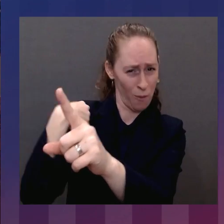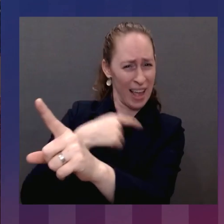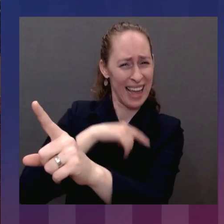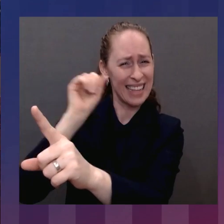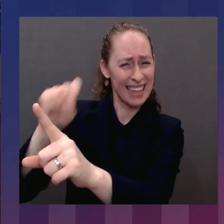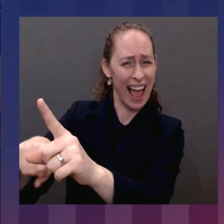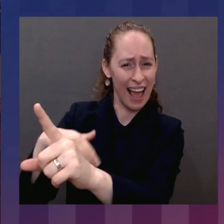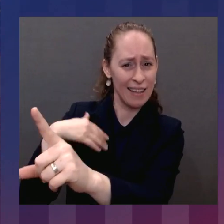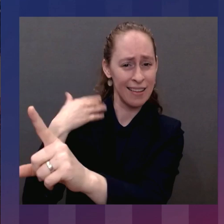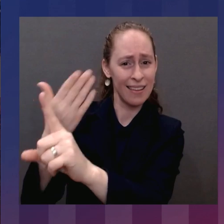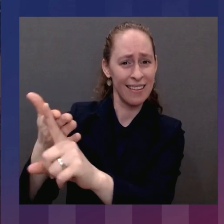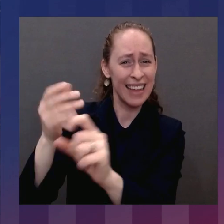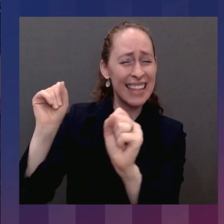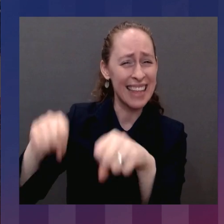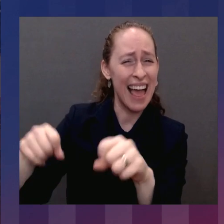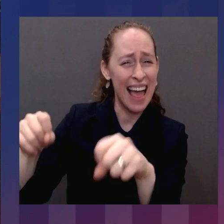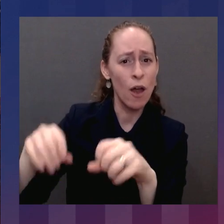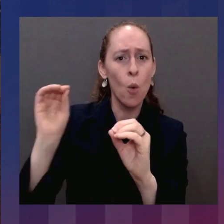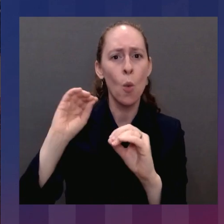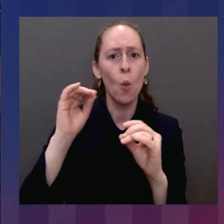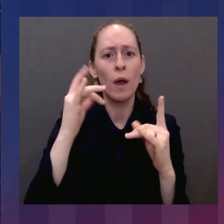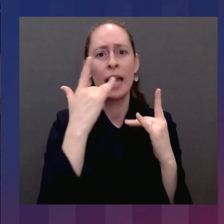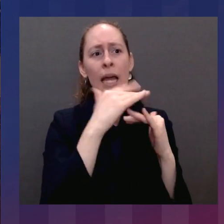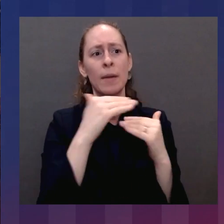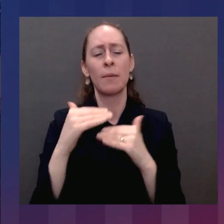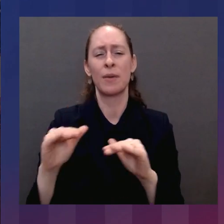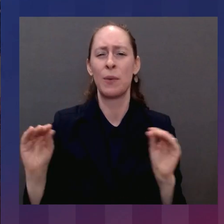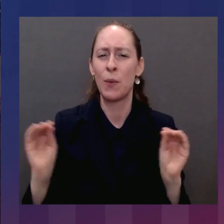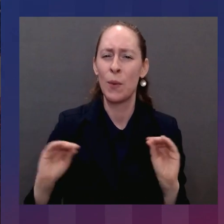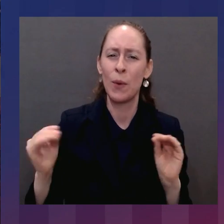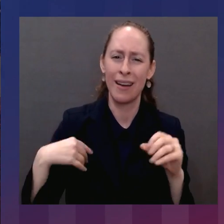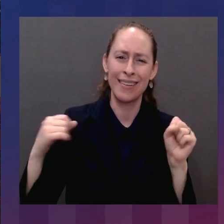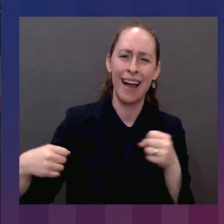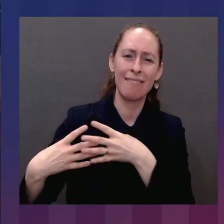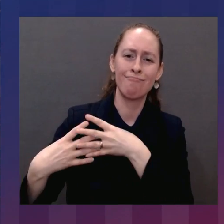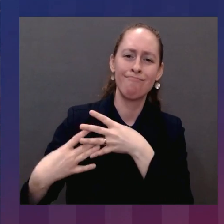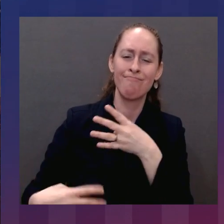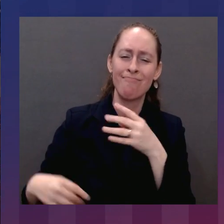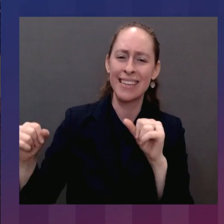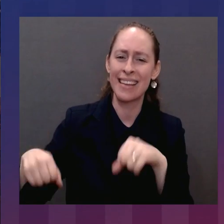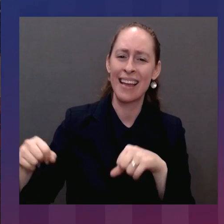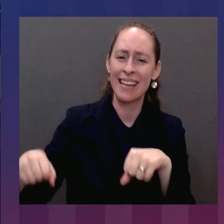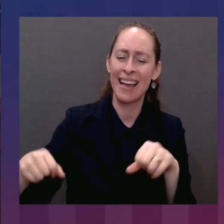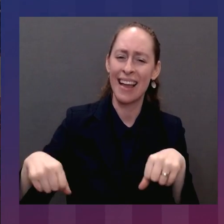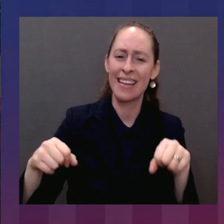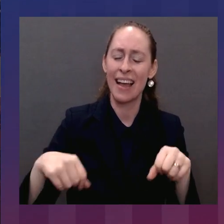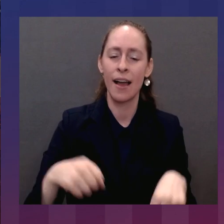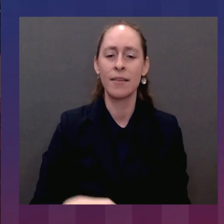that has always turned every crisis we have faced into an opportunity. The only nation that can be defined